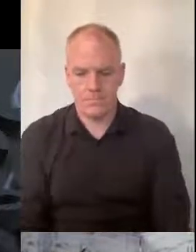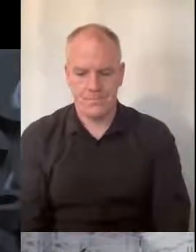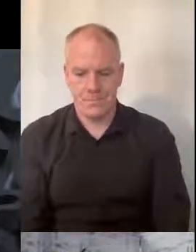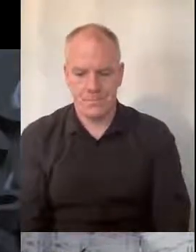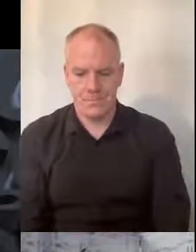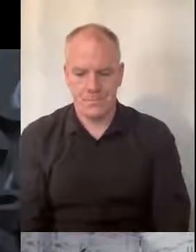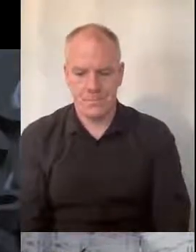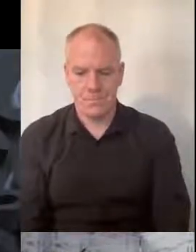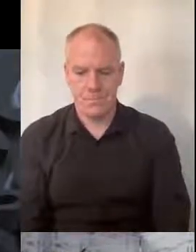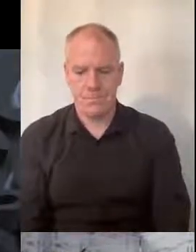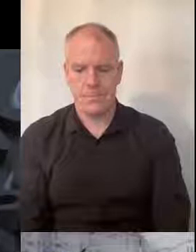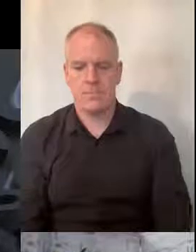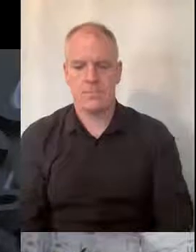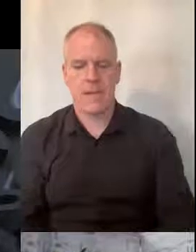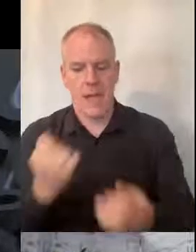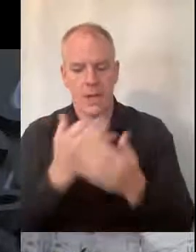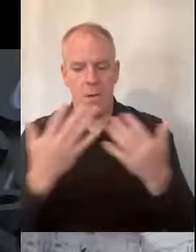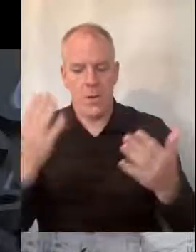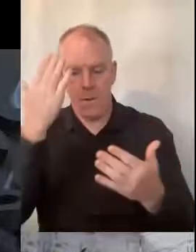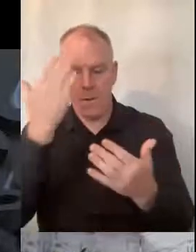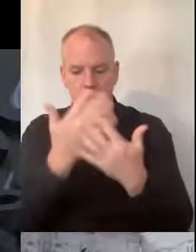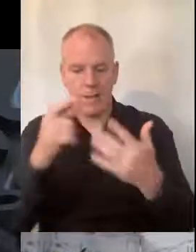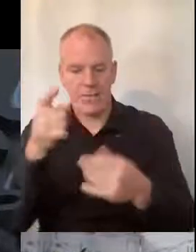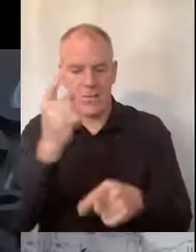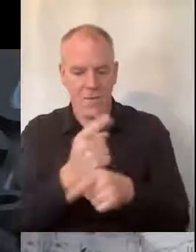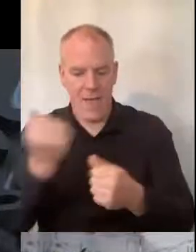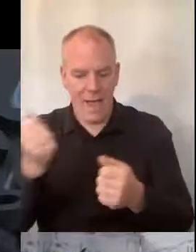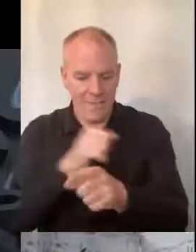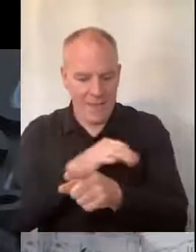I know many of you in the room have influence, so definitely.